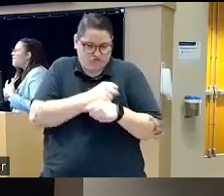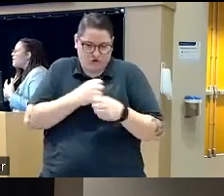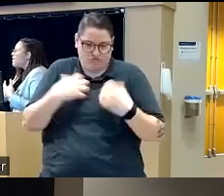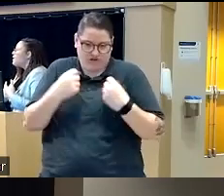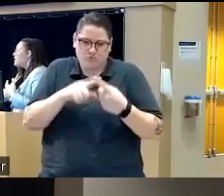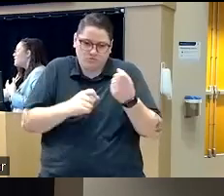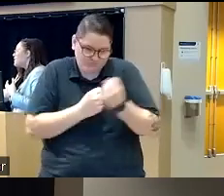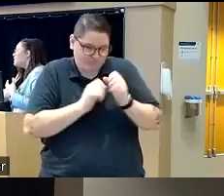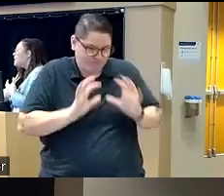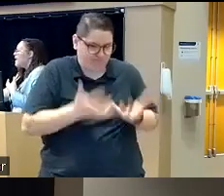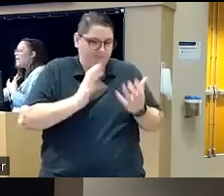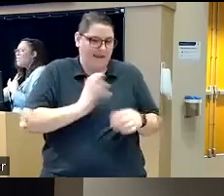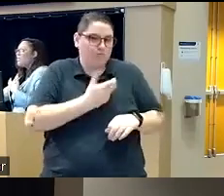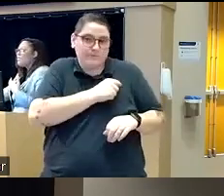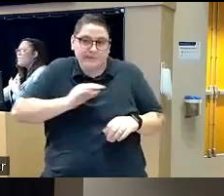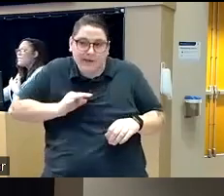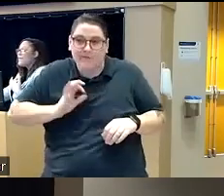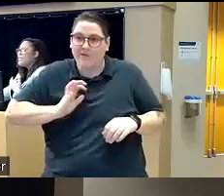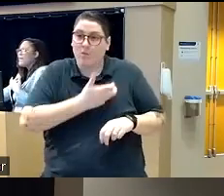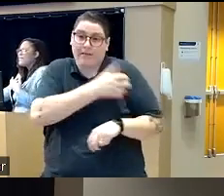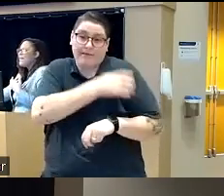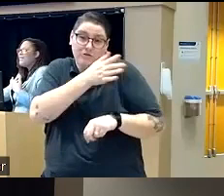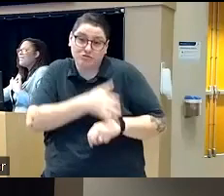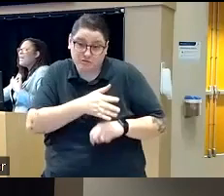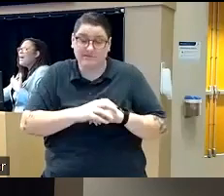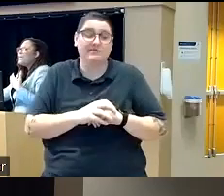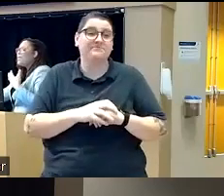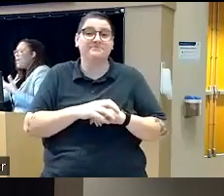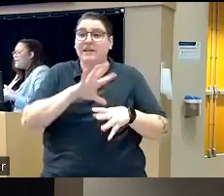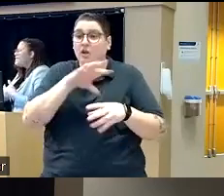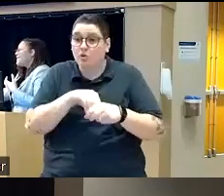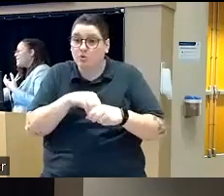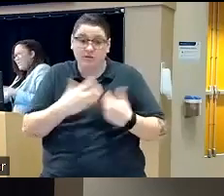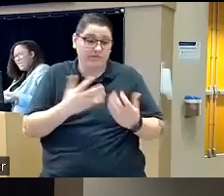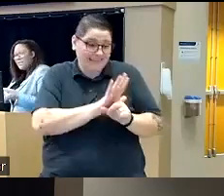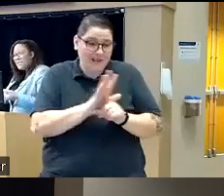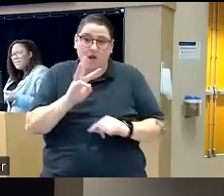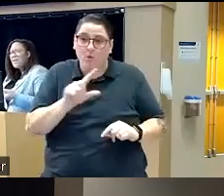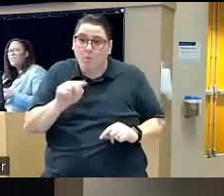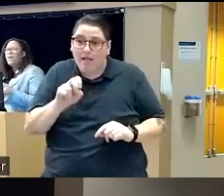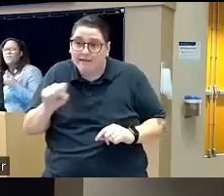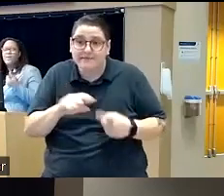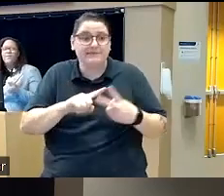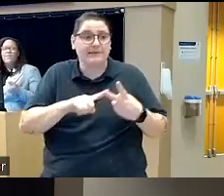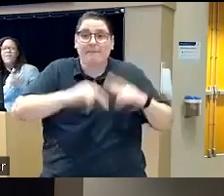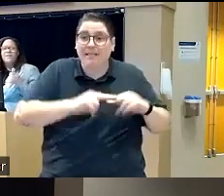staff and our clinicians both from the standpoint of wellness and community building but also from